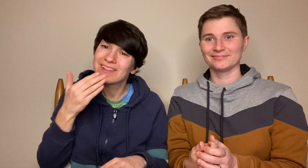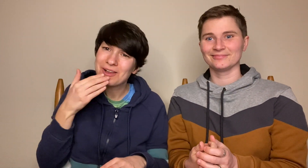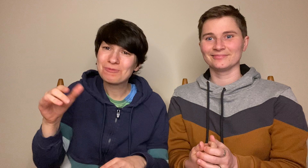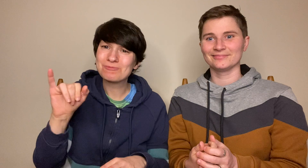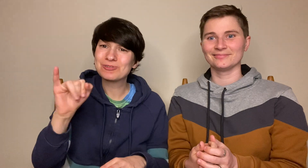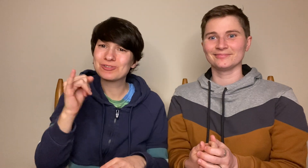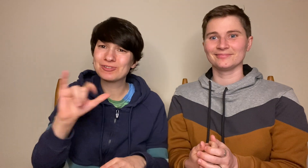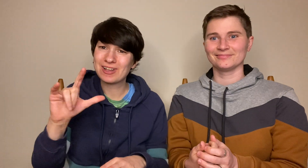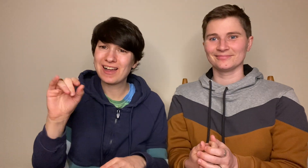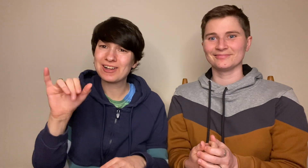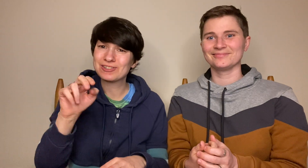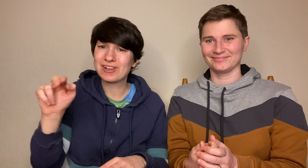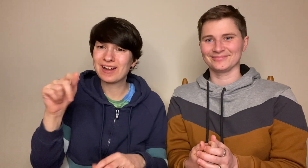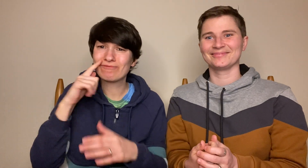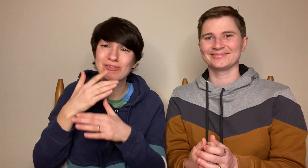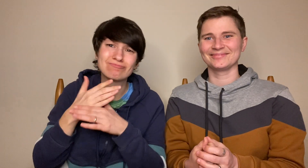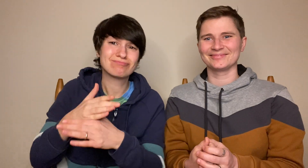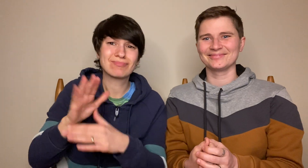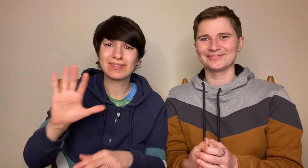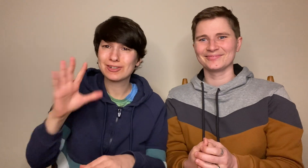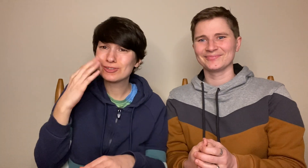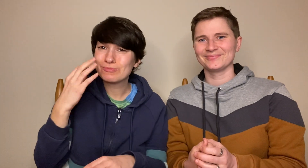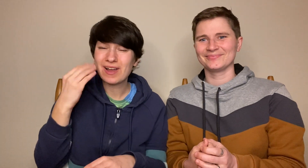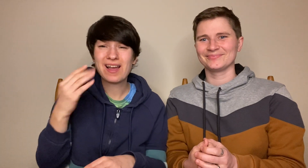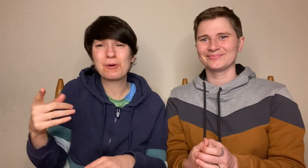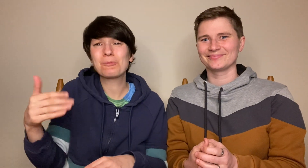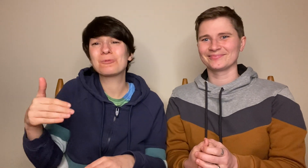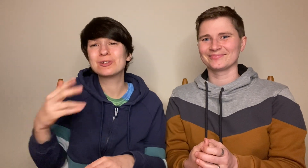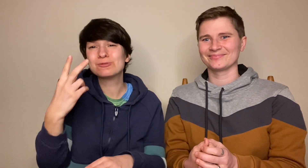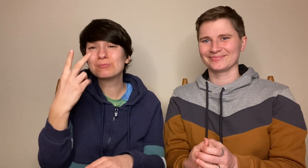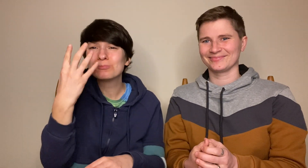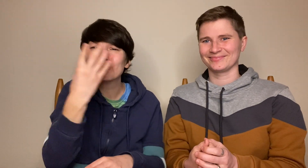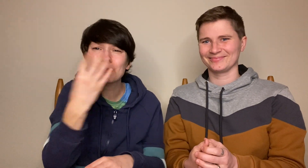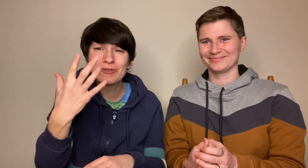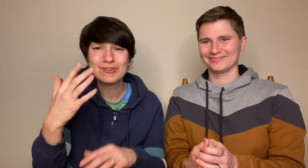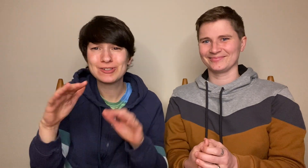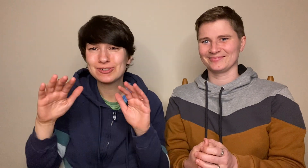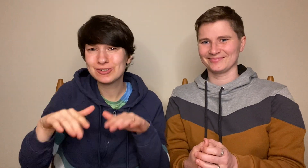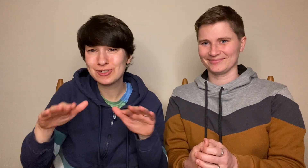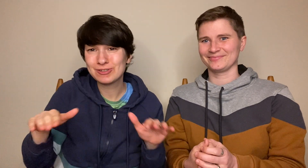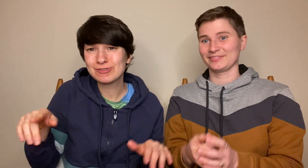Thank you Jill and Jenna for sharing parts of your journey. They have two beautiful children!